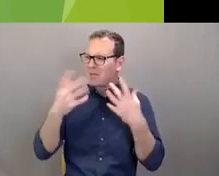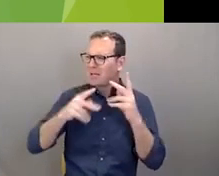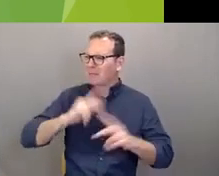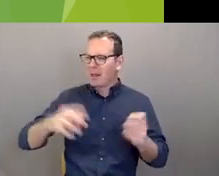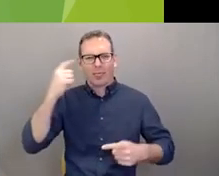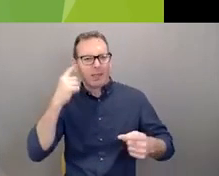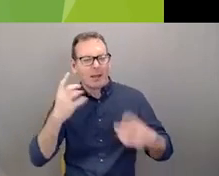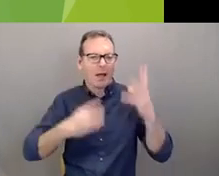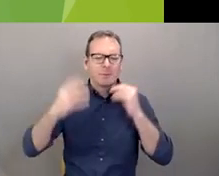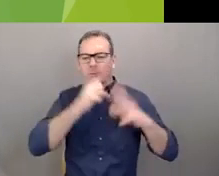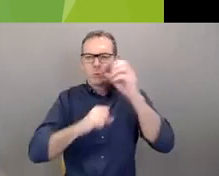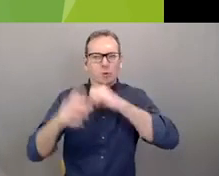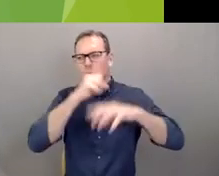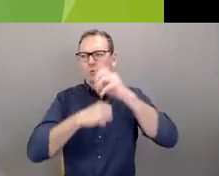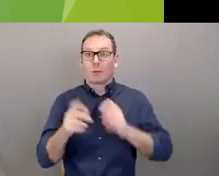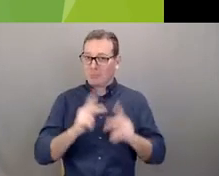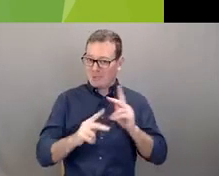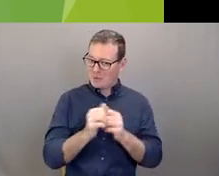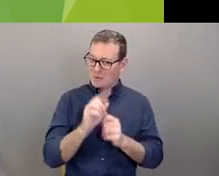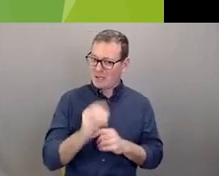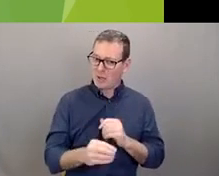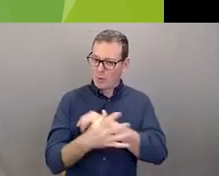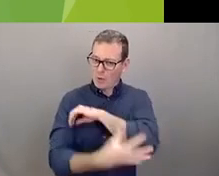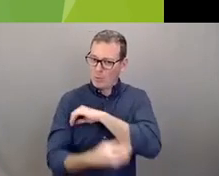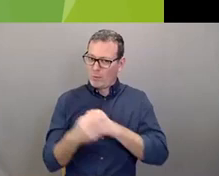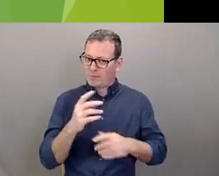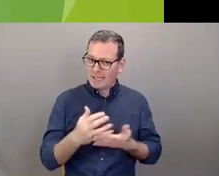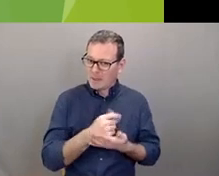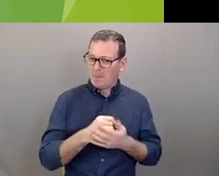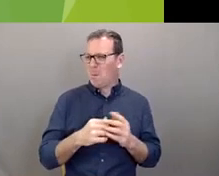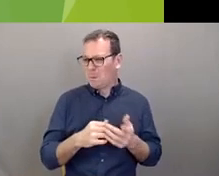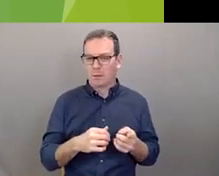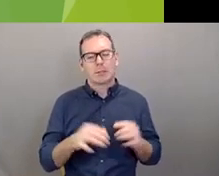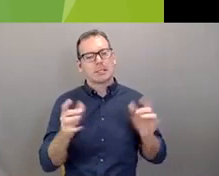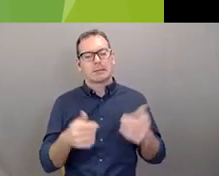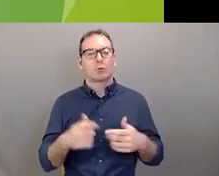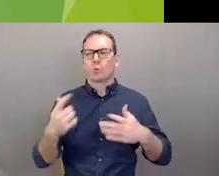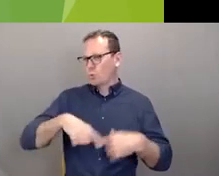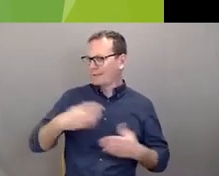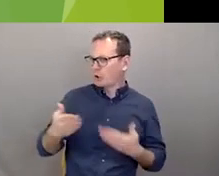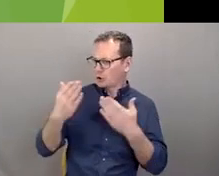for low-income people in terms of systemic issues we suggest that programs allow social assistance